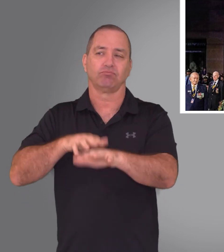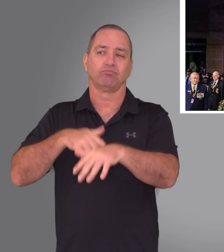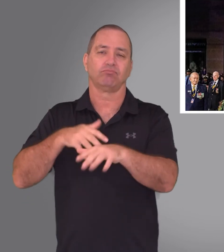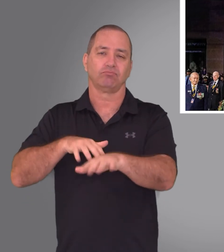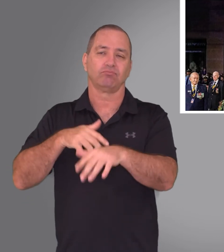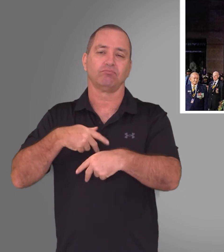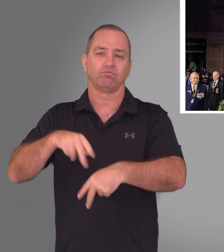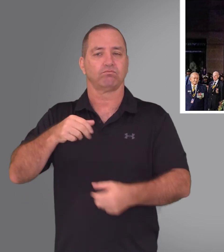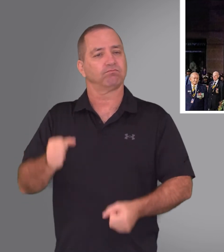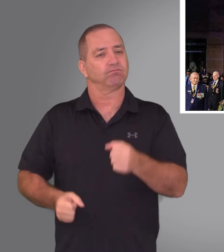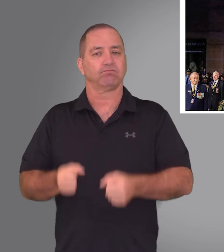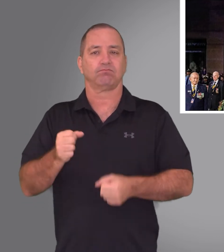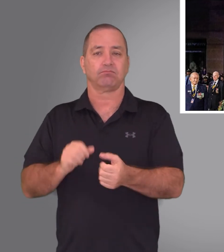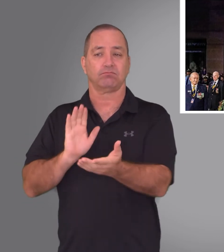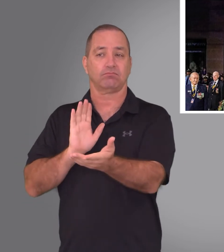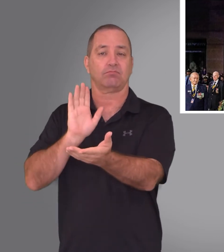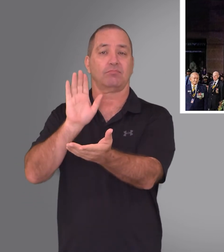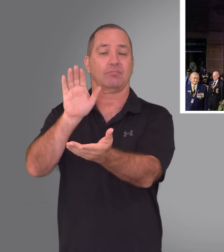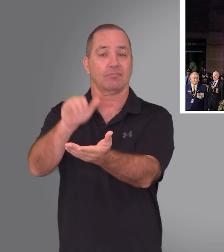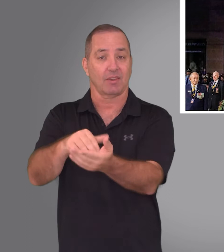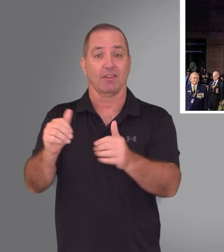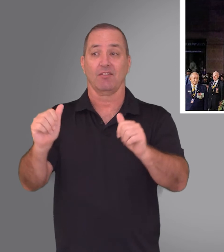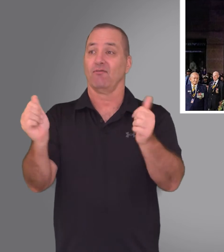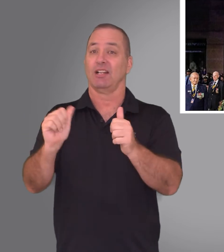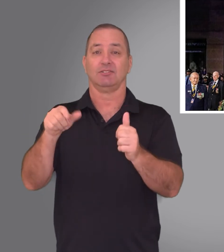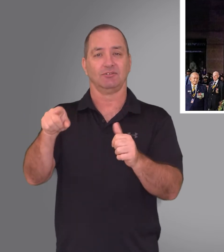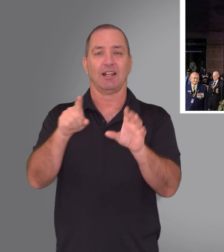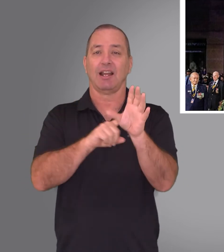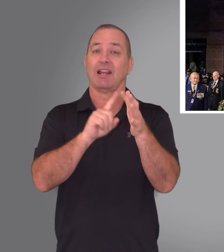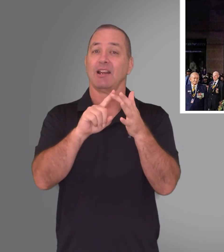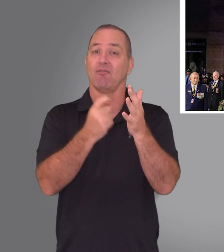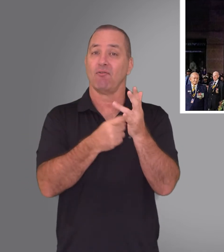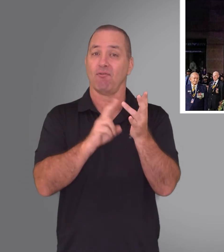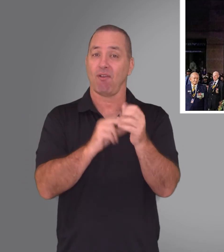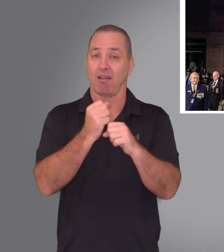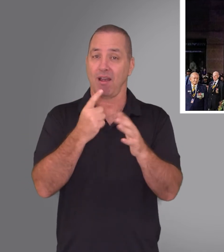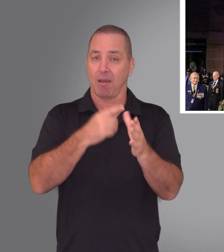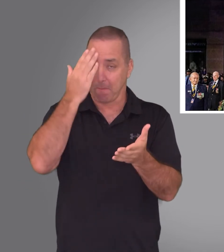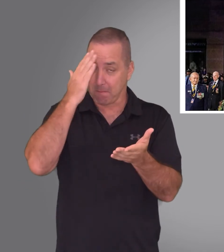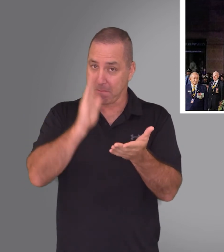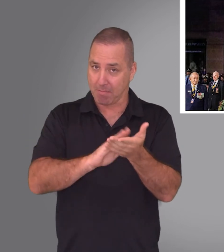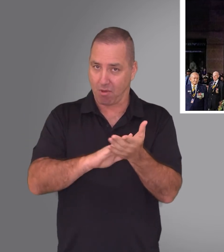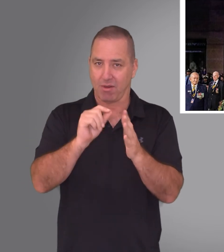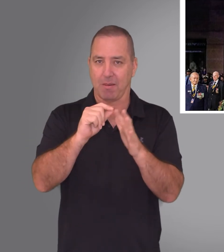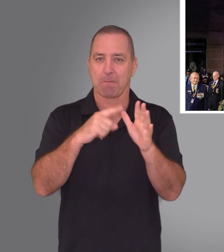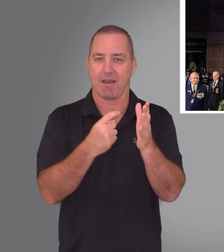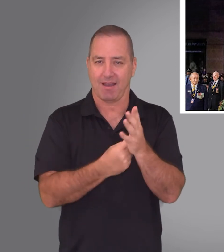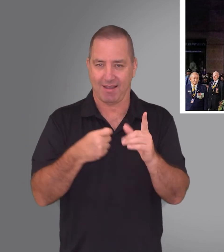The March starts there and concludes at the Yeronga Memorial Park